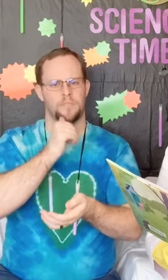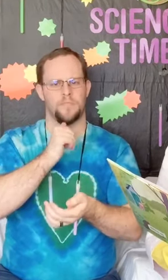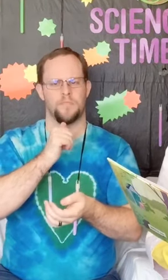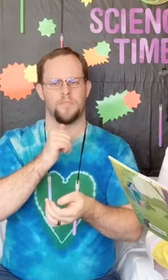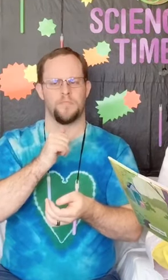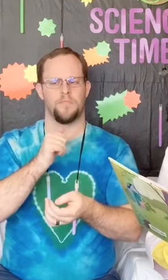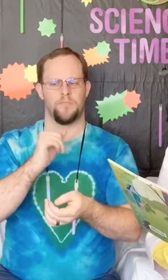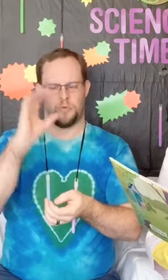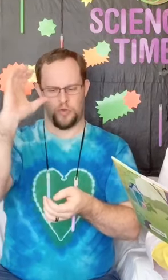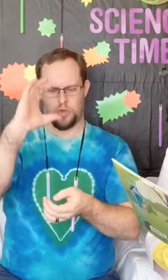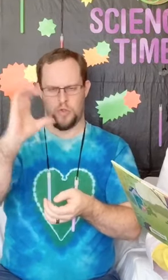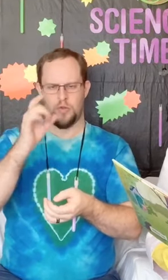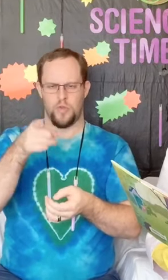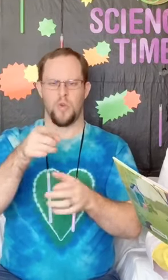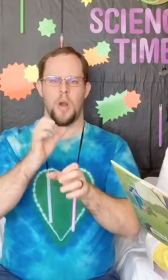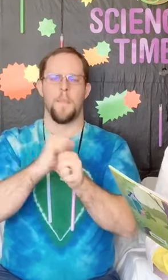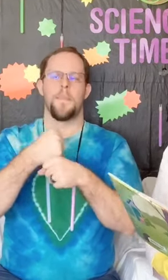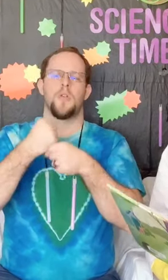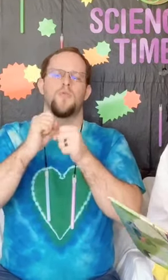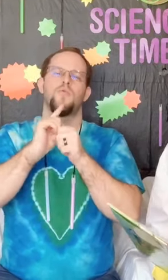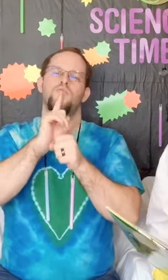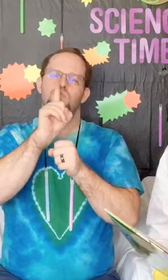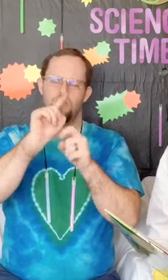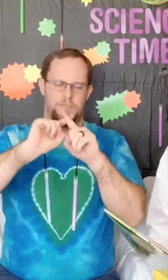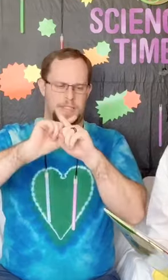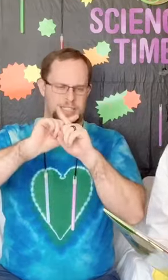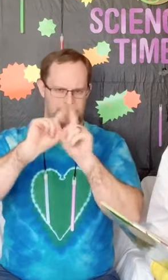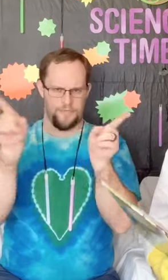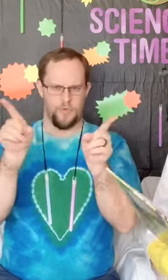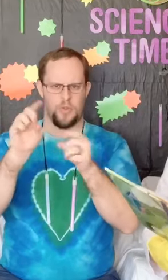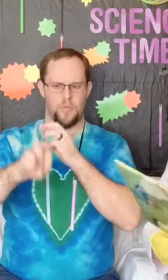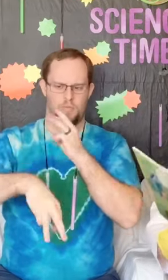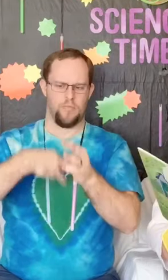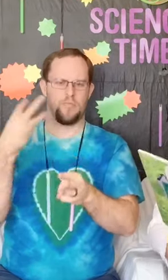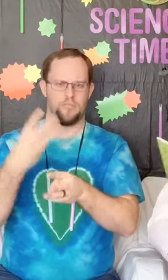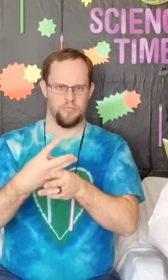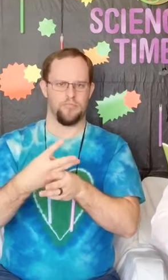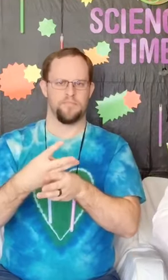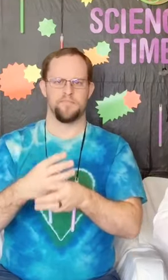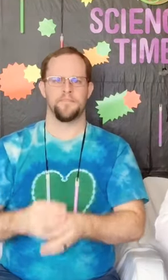"Charlotte, you are going to make a real difference in this world."